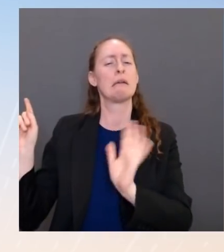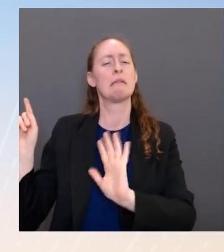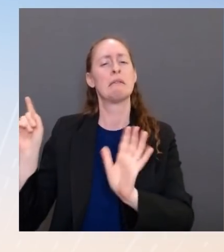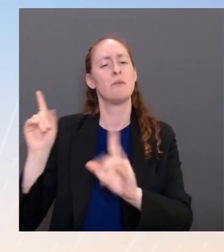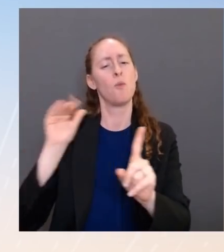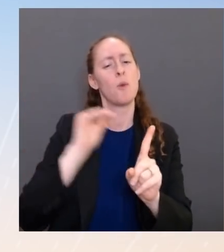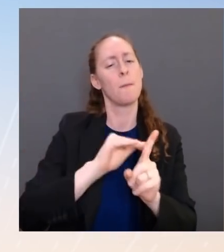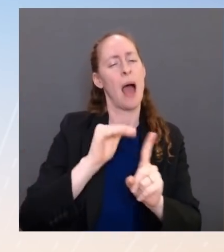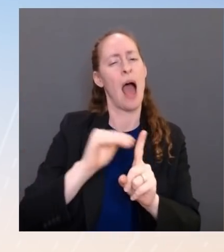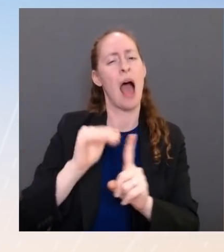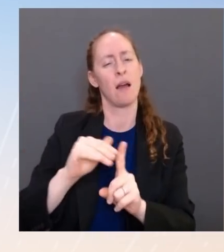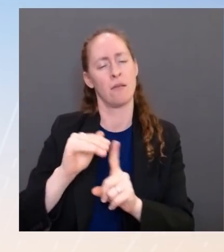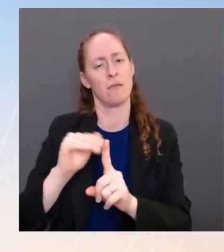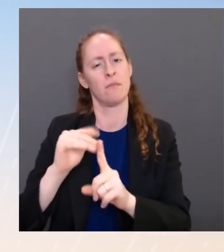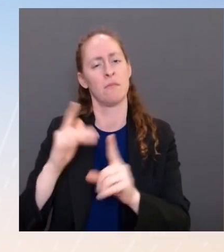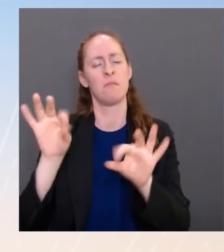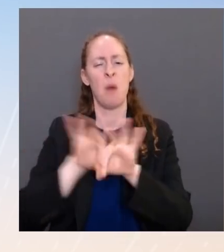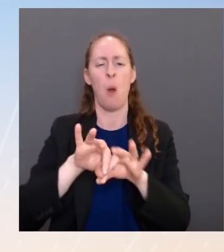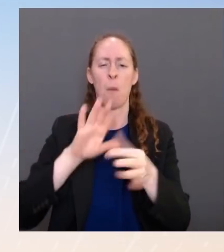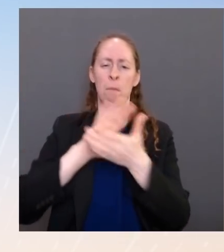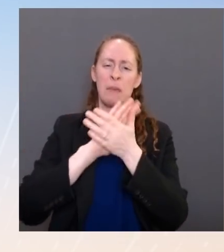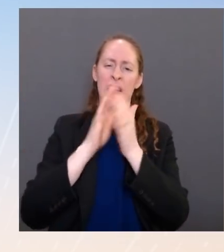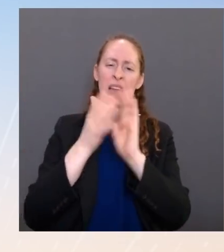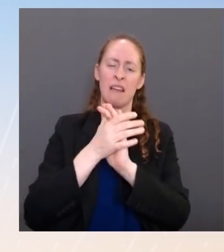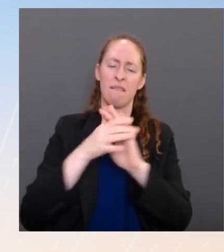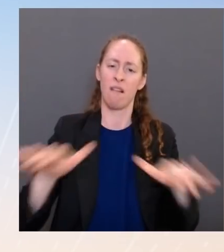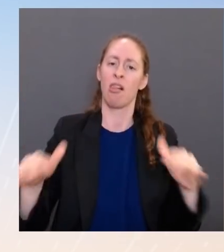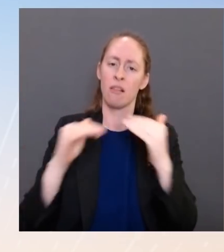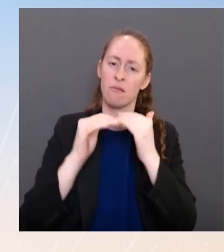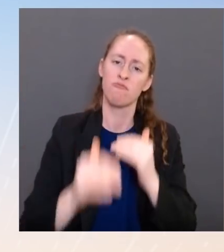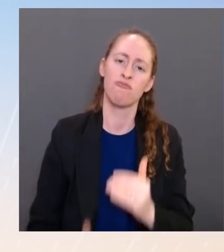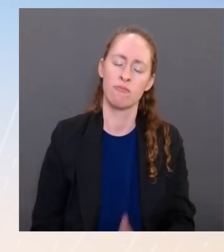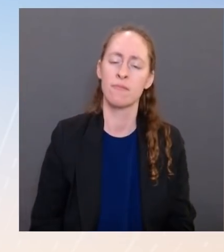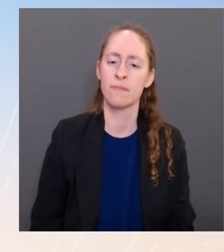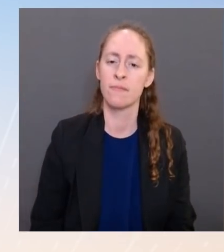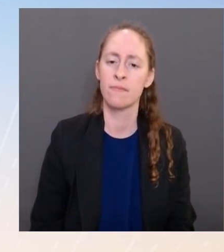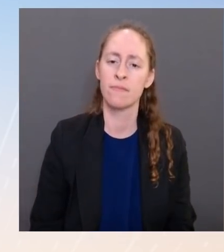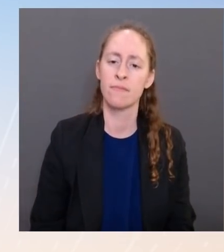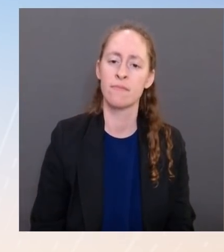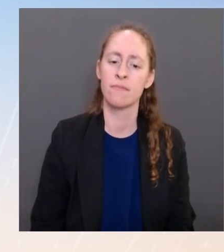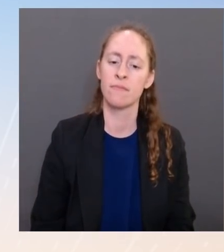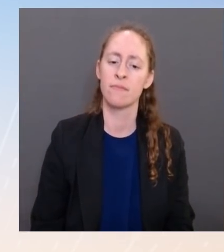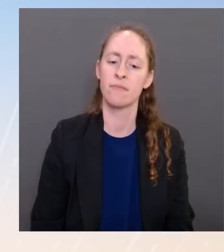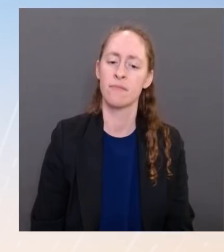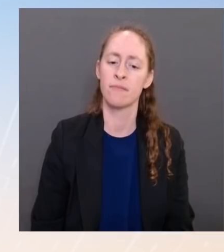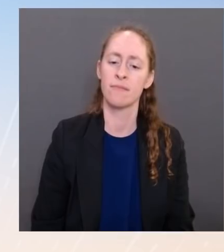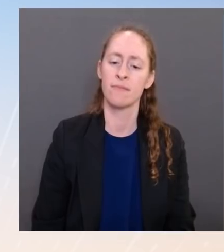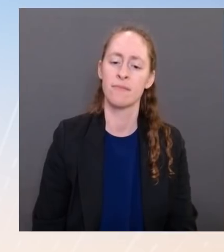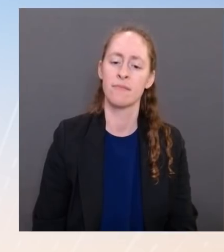after someone wrote a non-threatening abortion rights message in sidewalk chalk in front of her house in Maine.